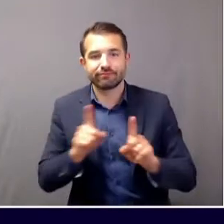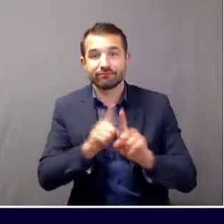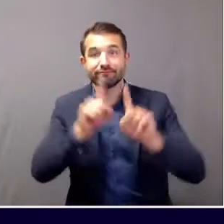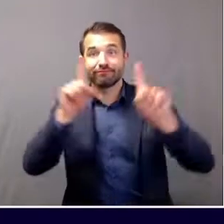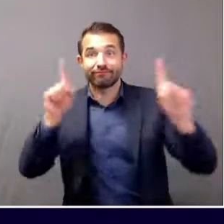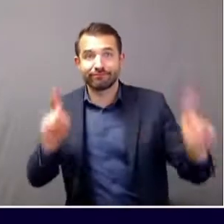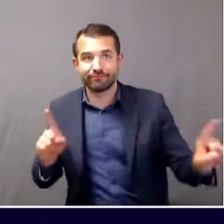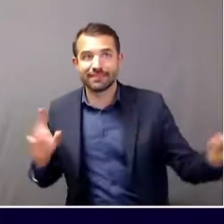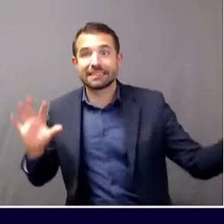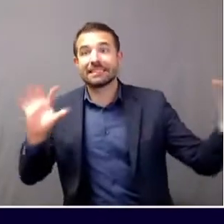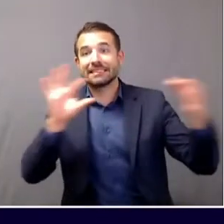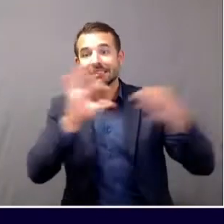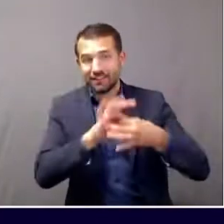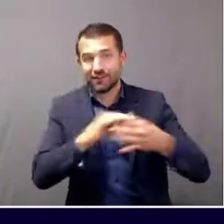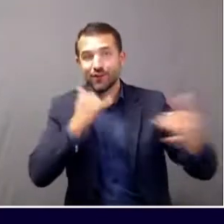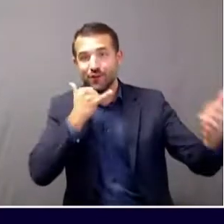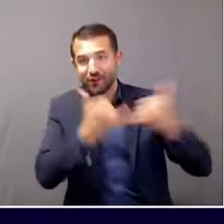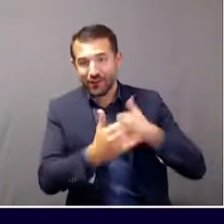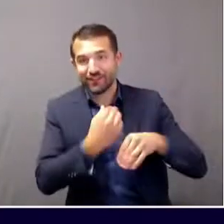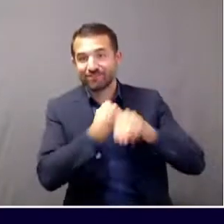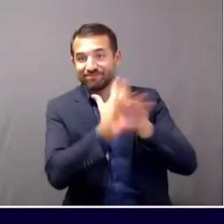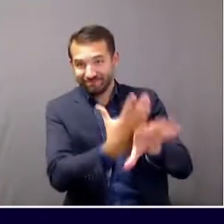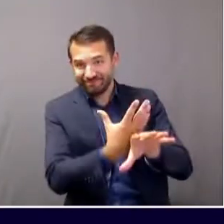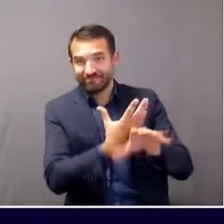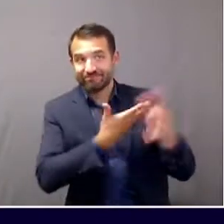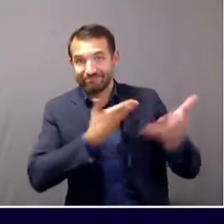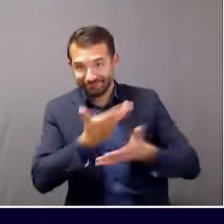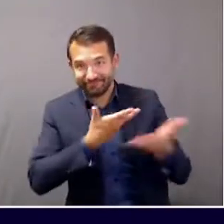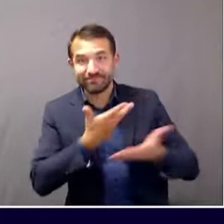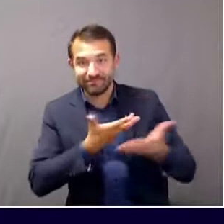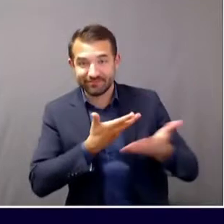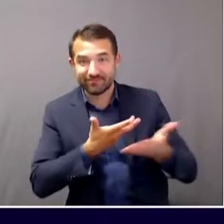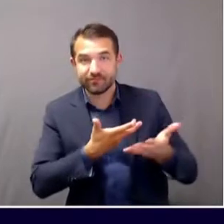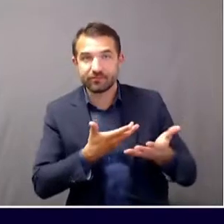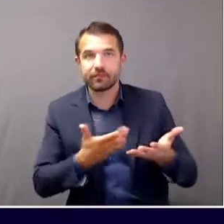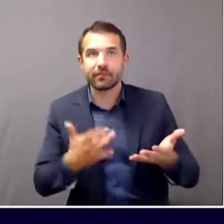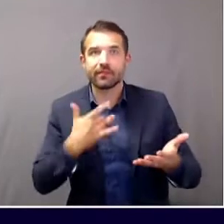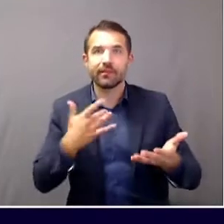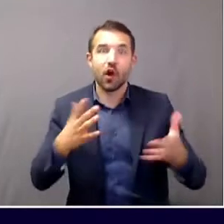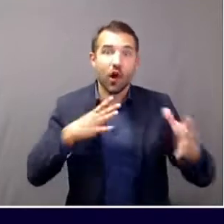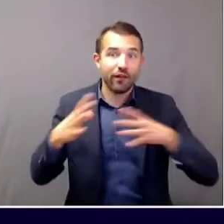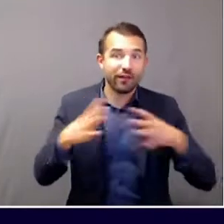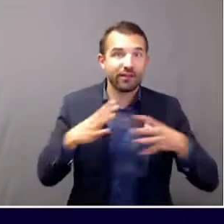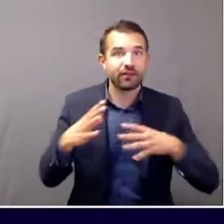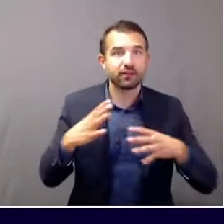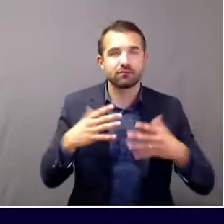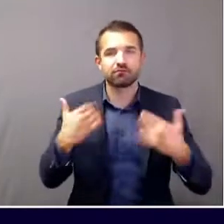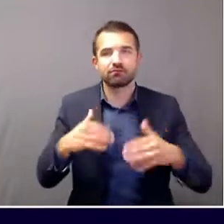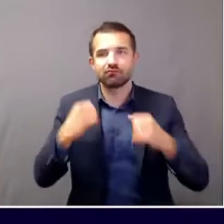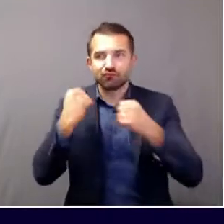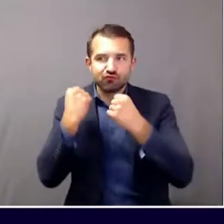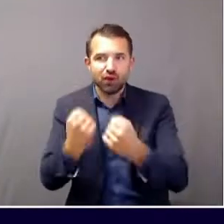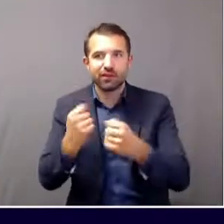tradition around some of the sacred holidays the carving of